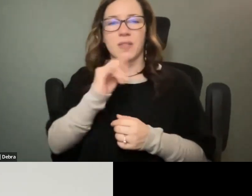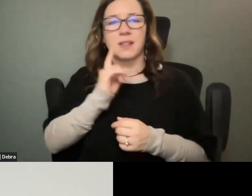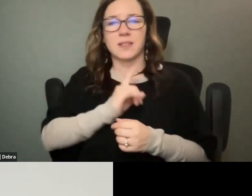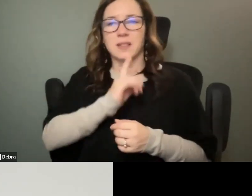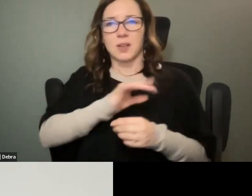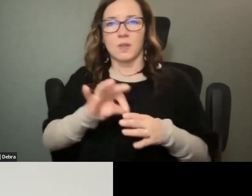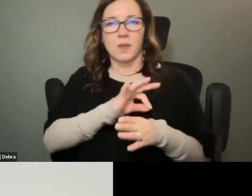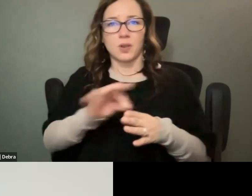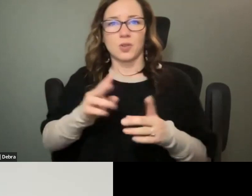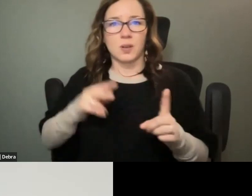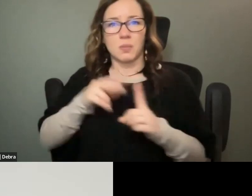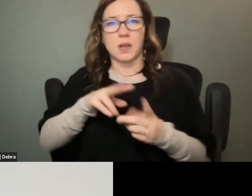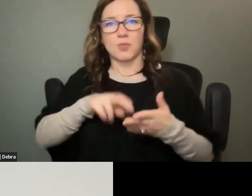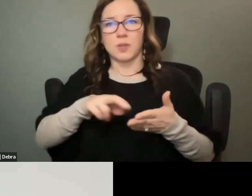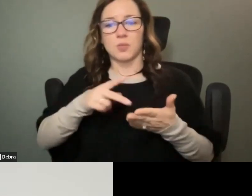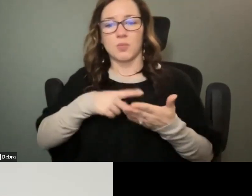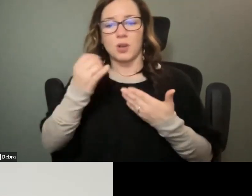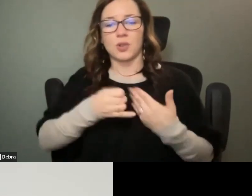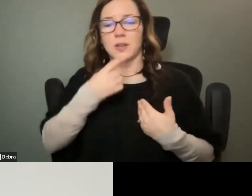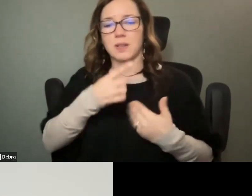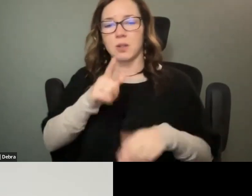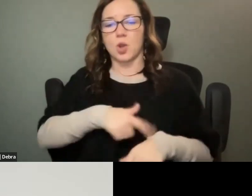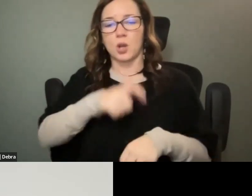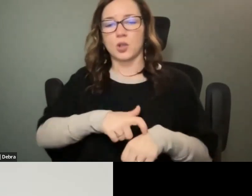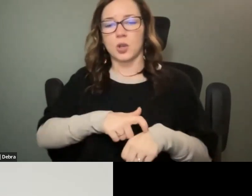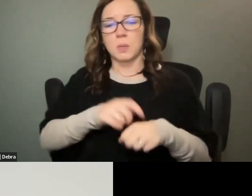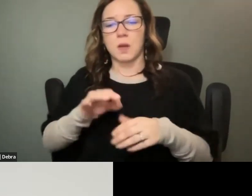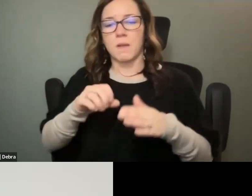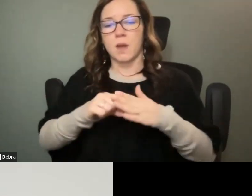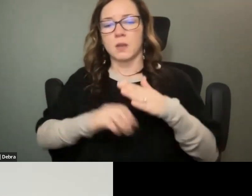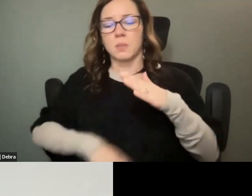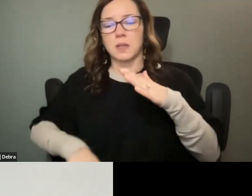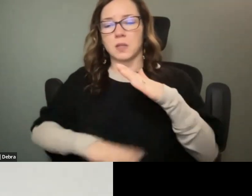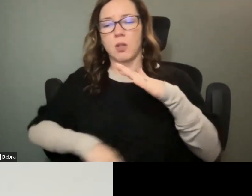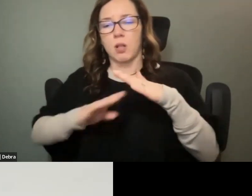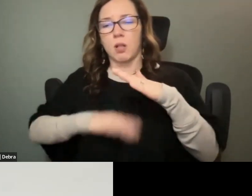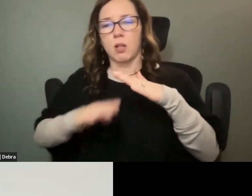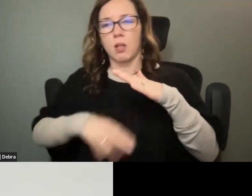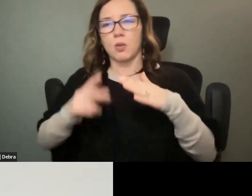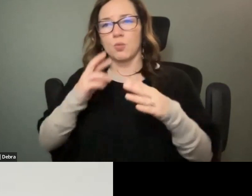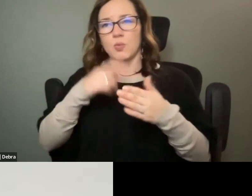research project it says long-term fundamental research is not appropriate